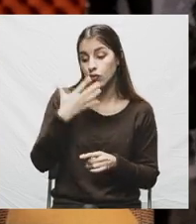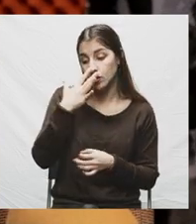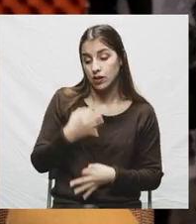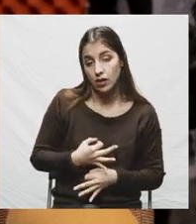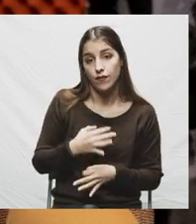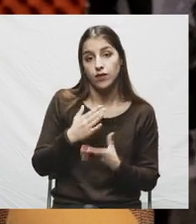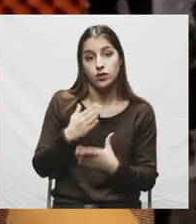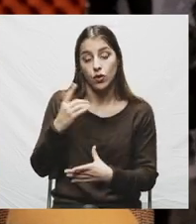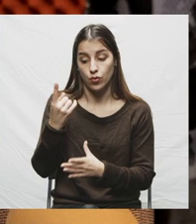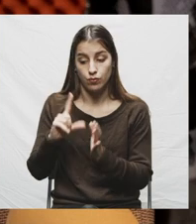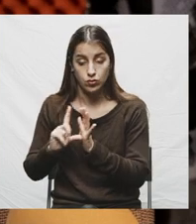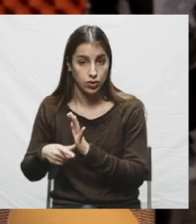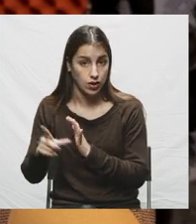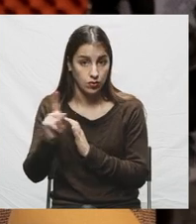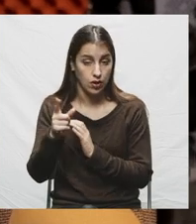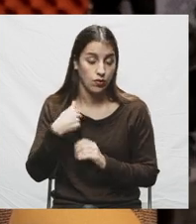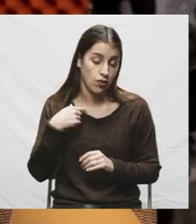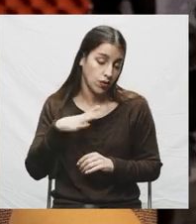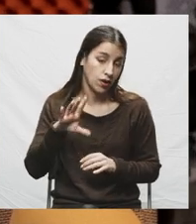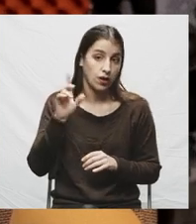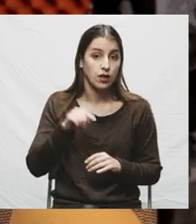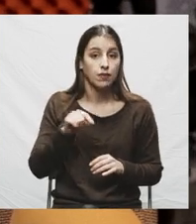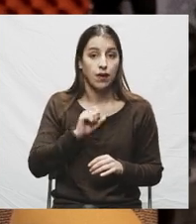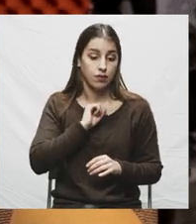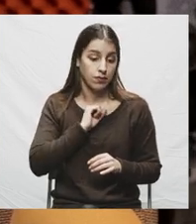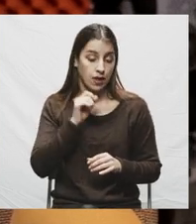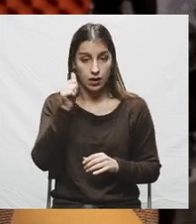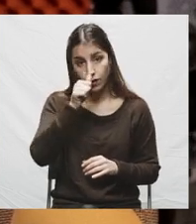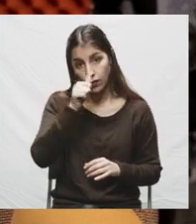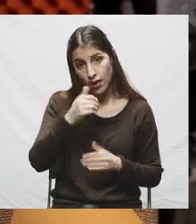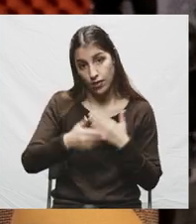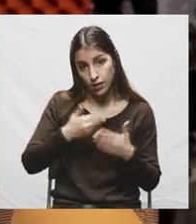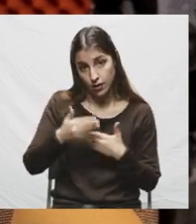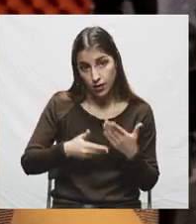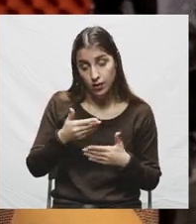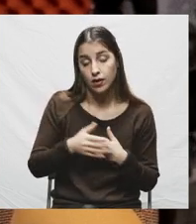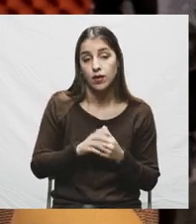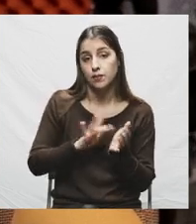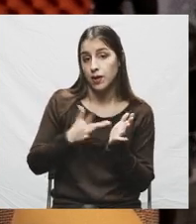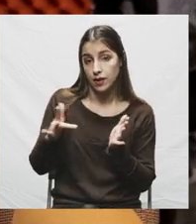to not close myself in only one type of project, and because I wanted to keep me active as dancer and performer for other people.